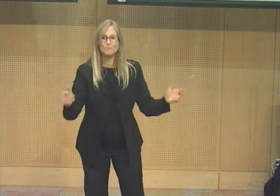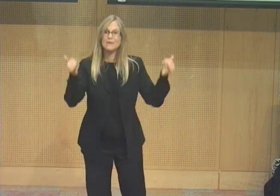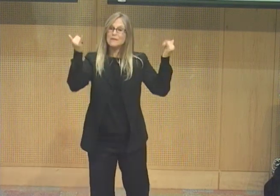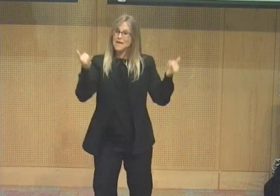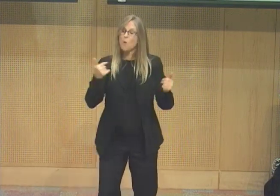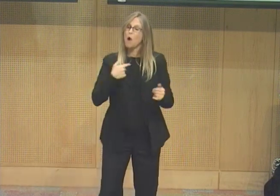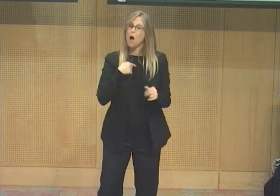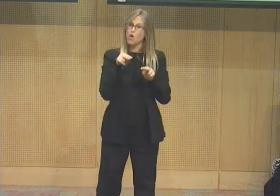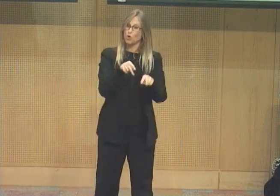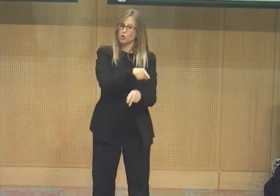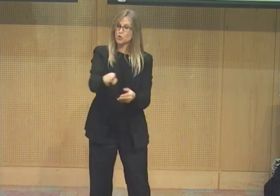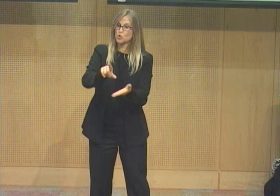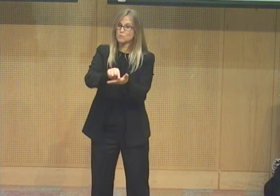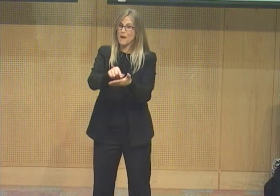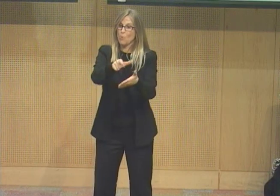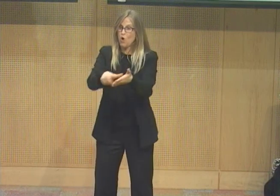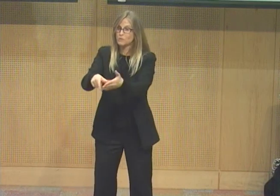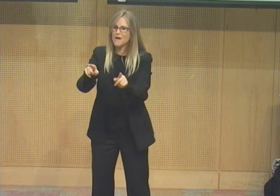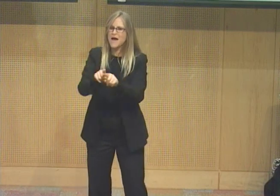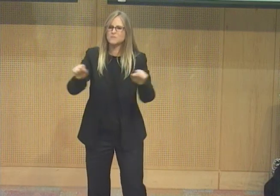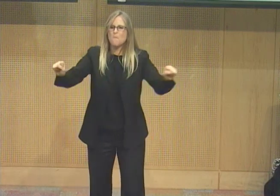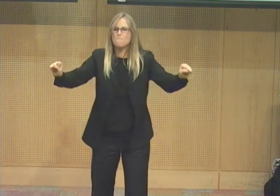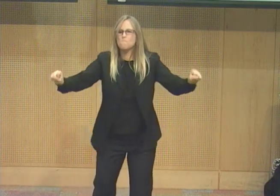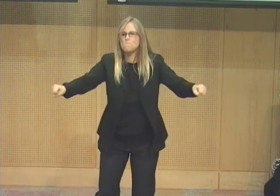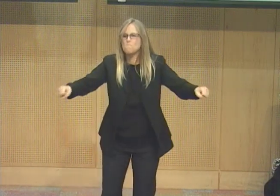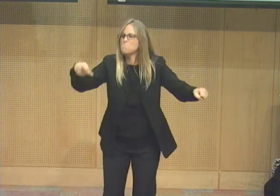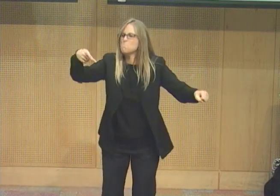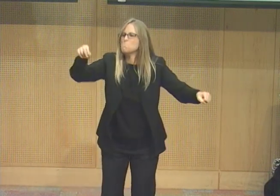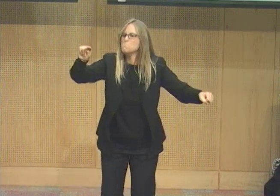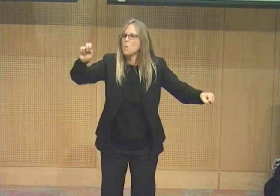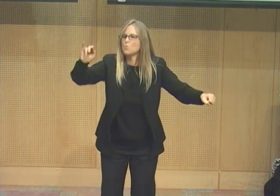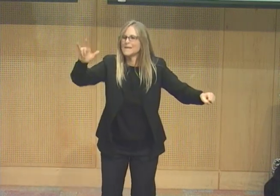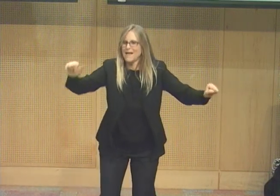reflected in those articles of a variety of groups of people.